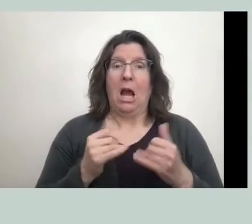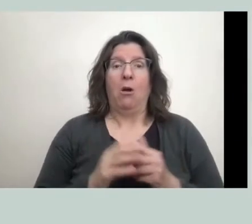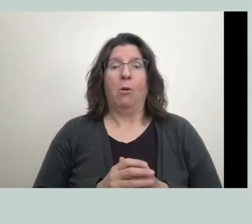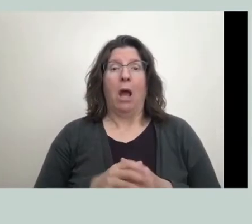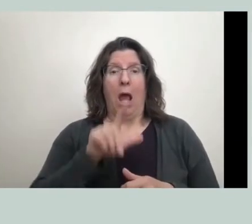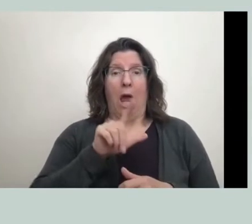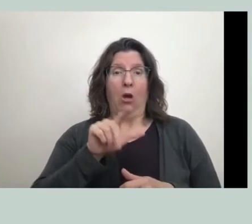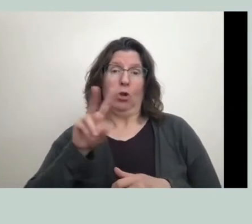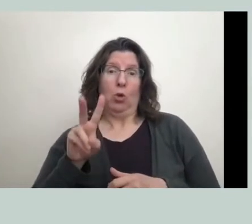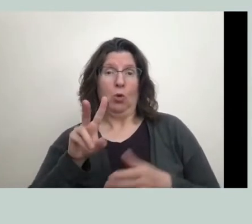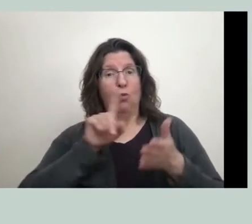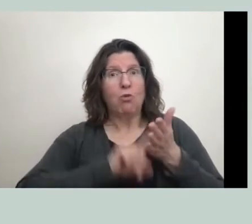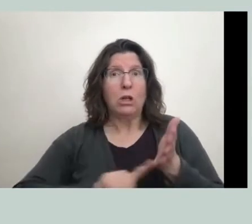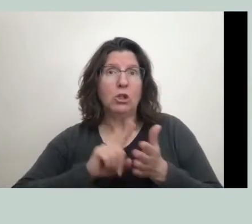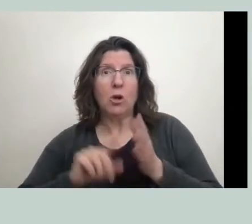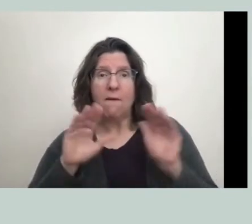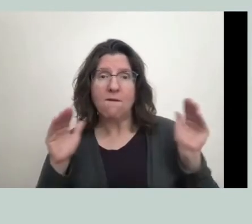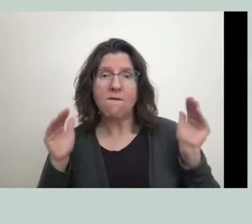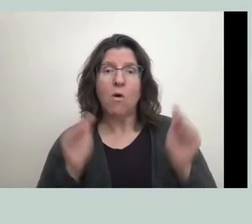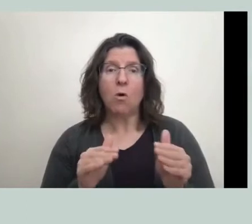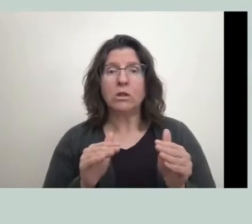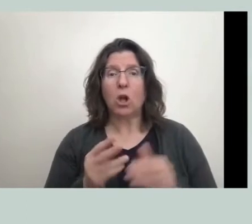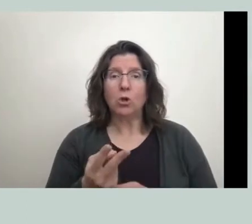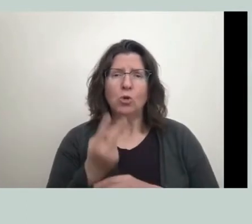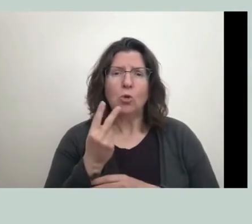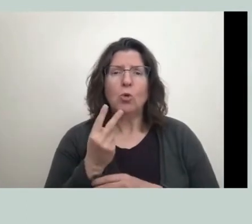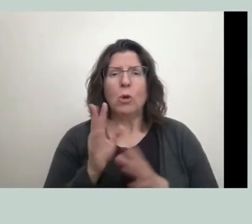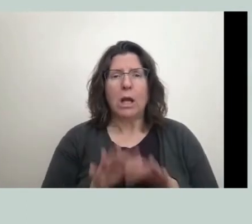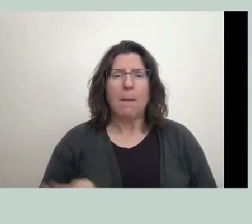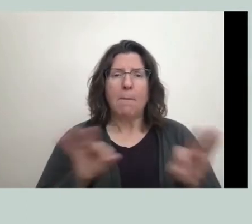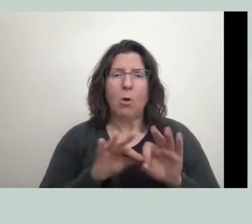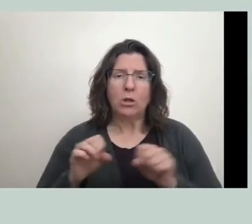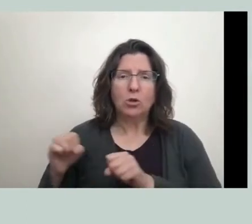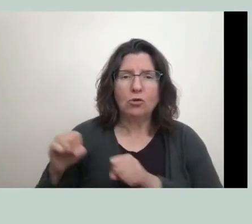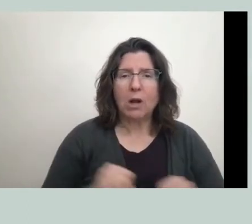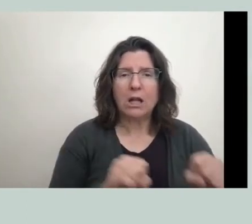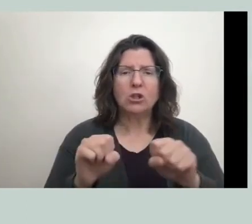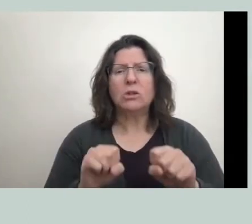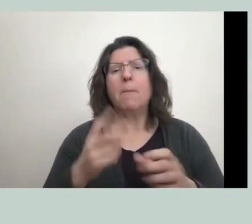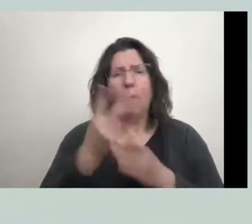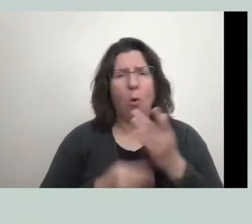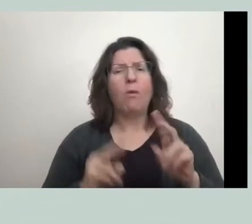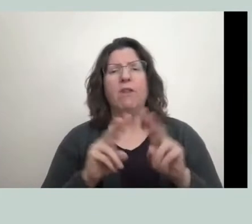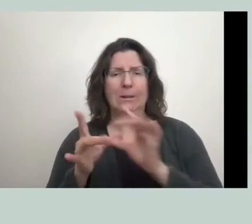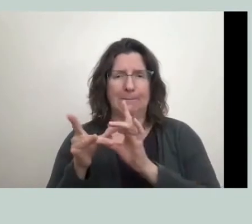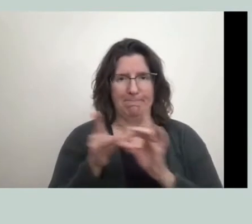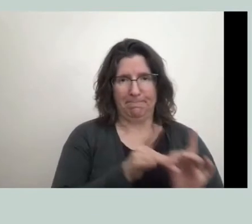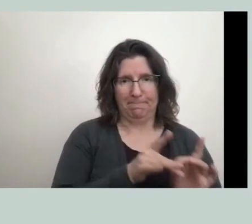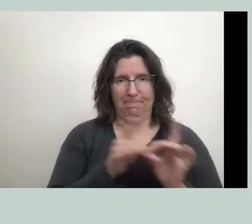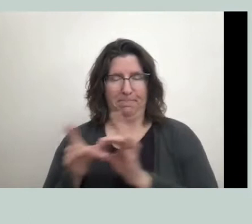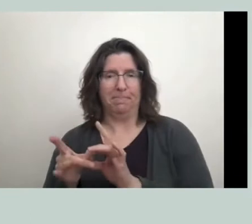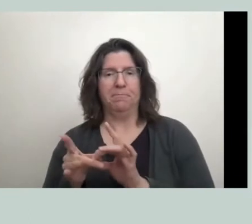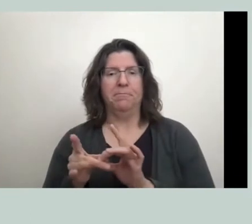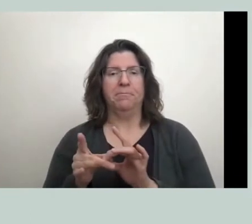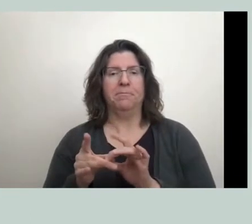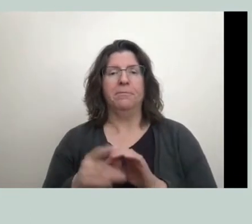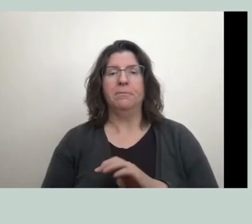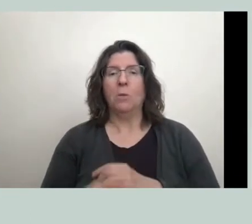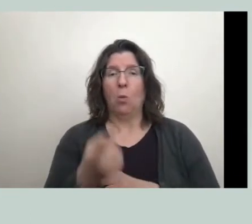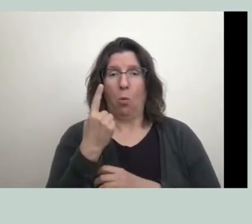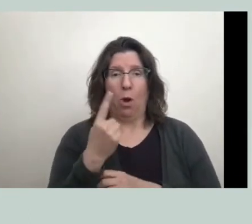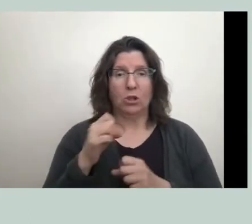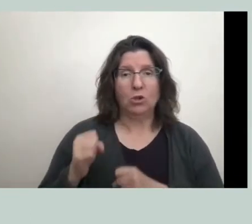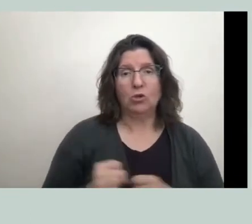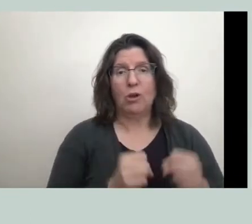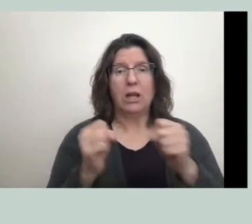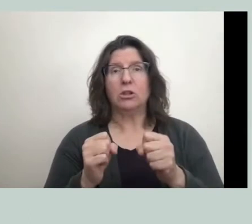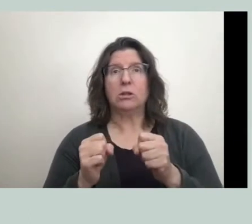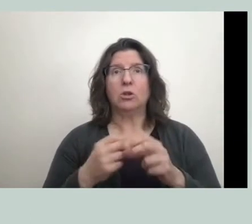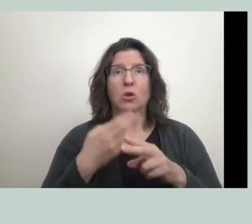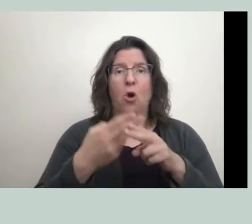In L2 research there's been a lot of focus on two strategies, each of them complements the other.